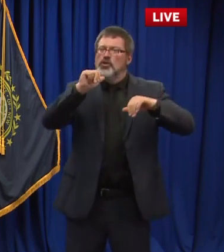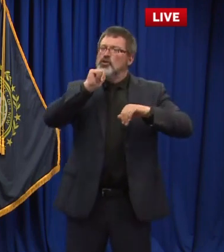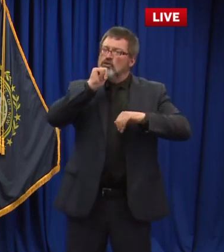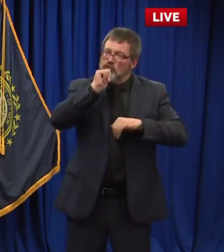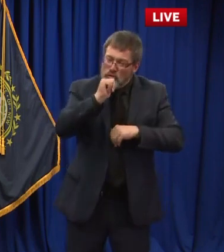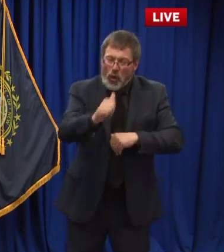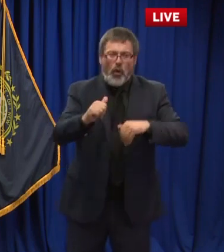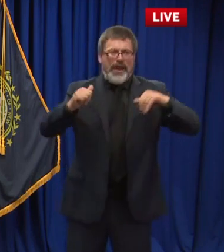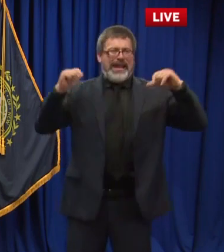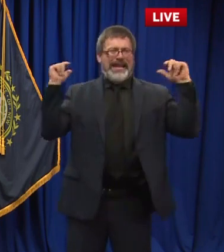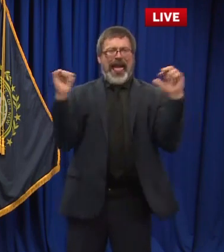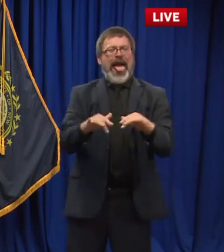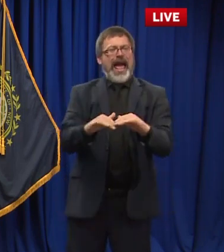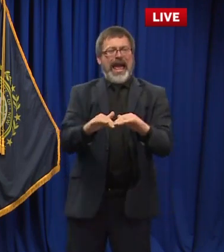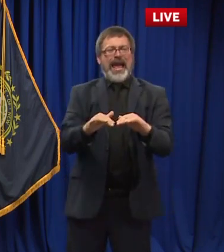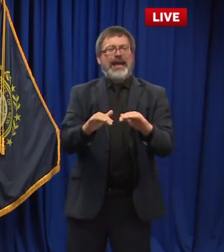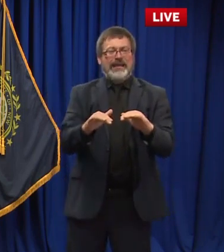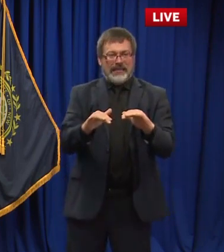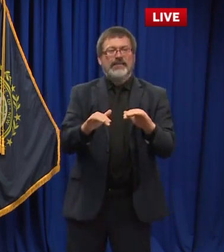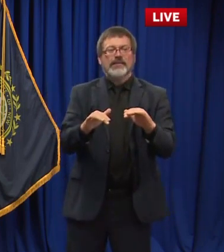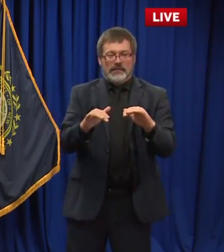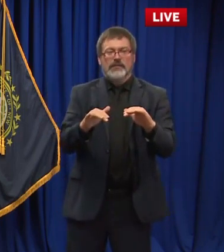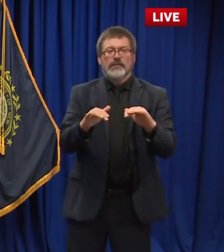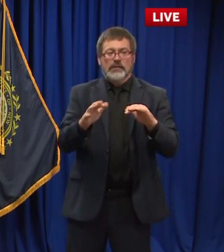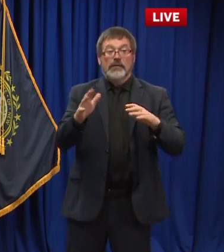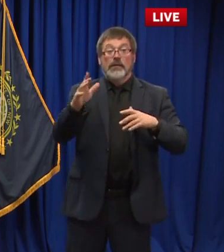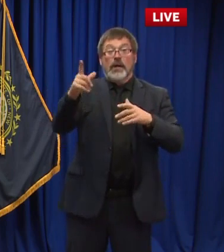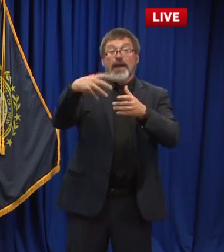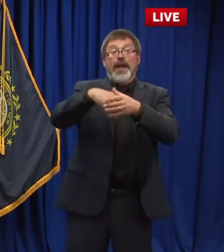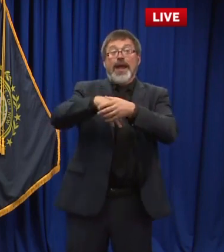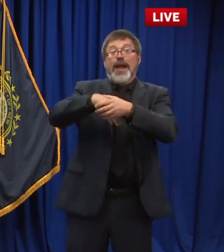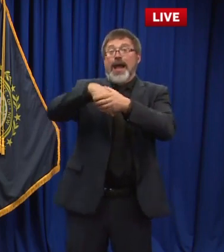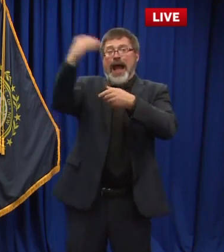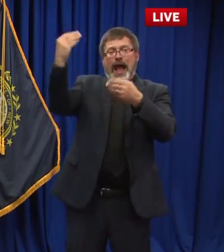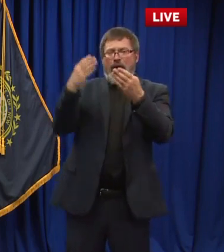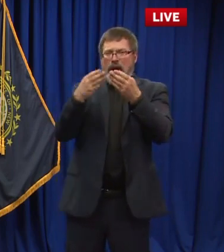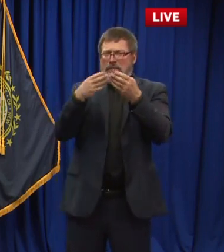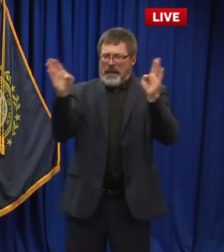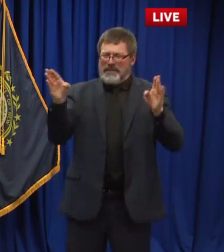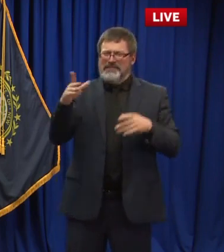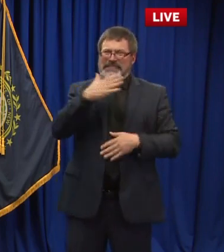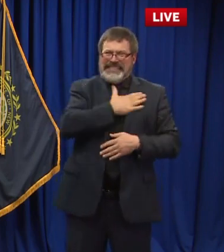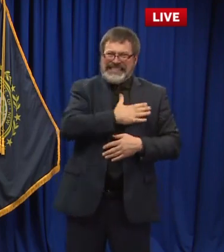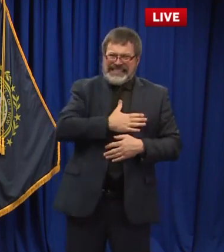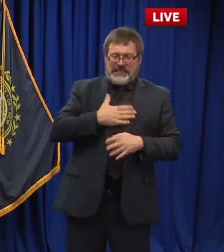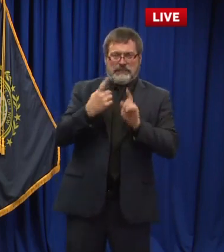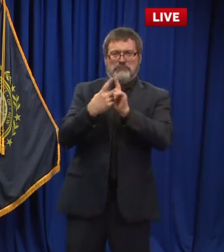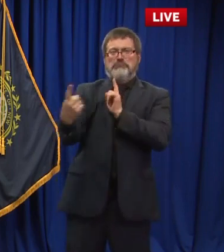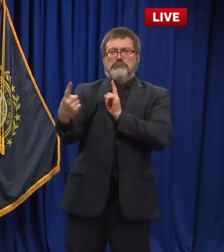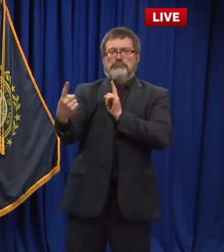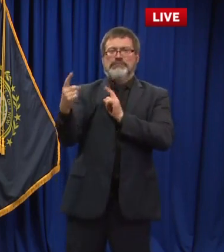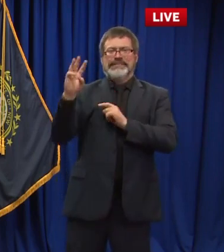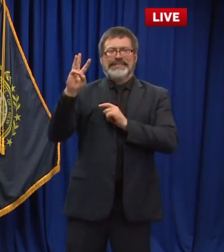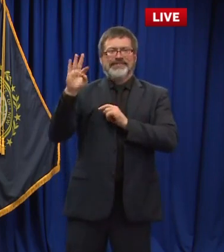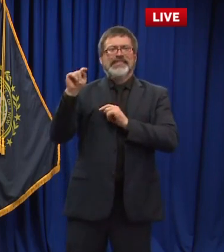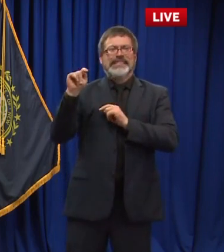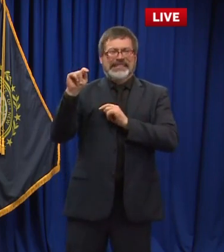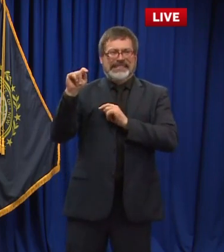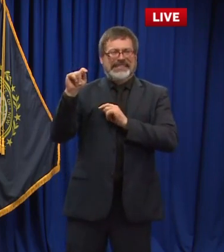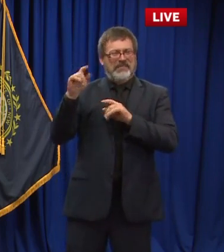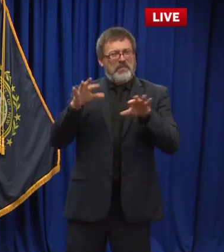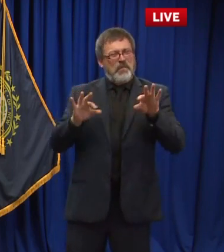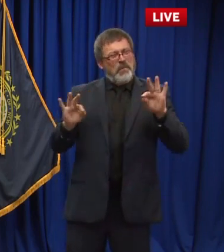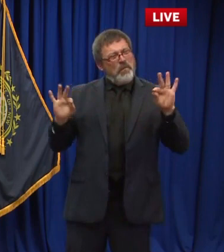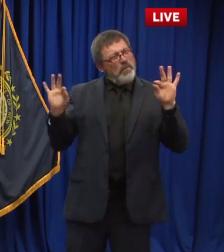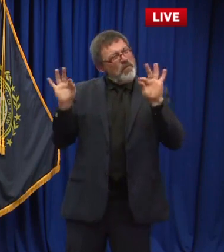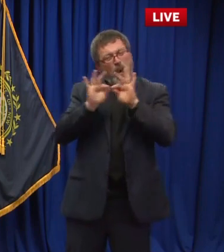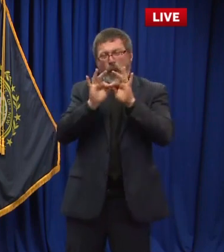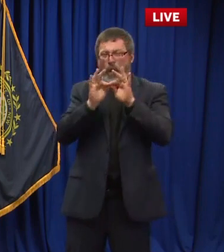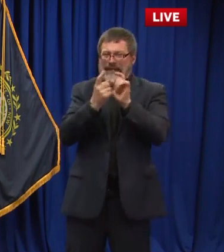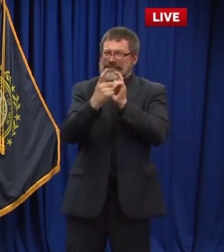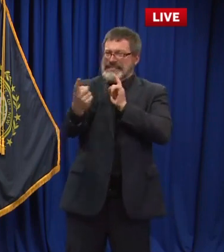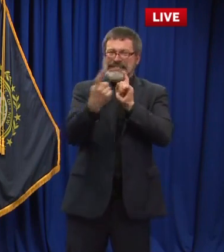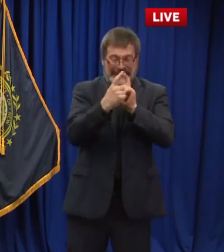WE CONTINUE TO RECOMMEND THAT PEOPLE AVOID LARGE GATHERINGS OF PEOPLE, THAT WHEN PEOPLE ARE OUT IN PUBLIC SETTINGS THAT THEY TAKE STEPS TO MAINTAIN A DISTANCE OF AT LEAST SIX FEET